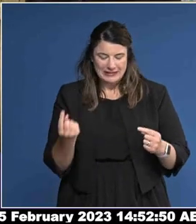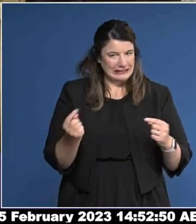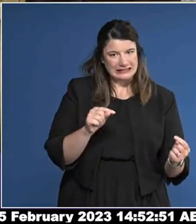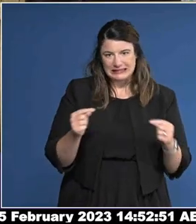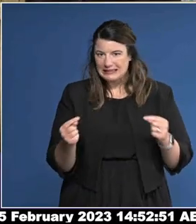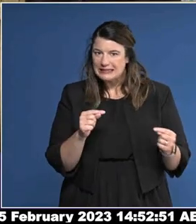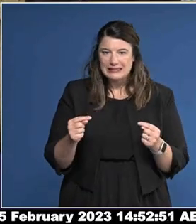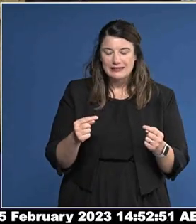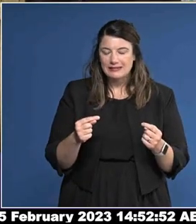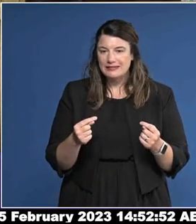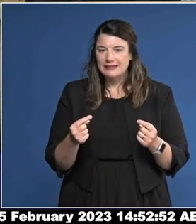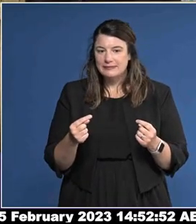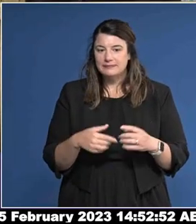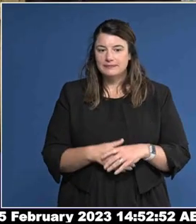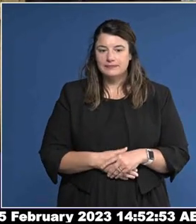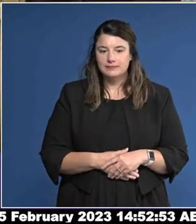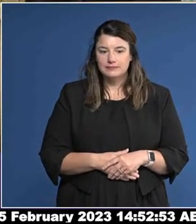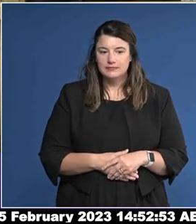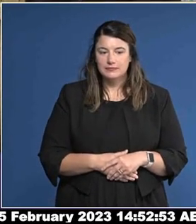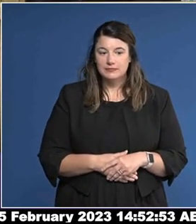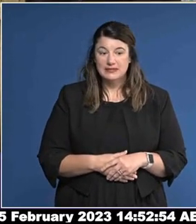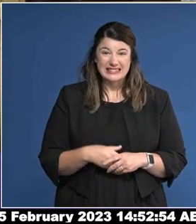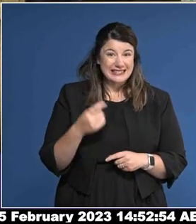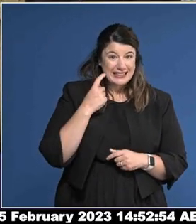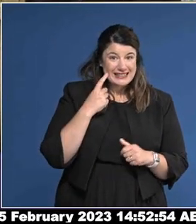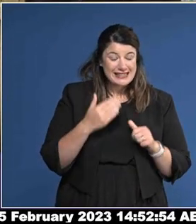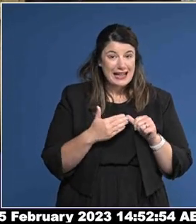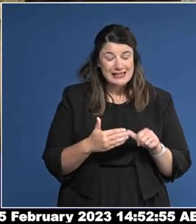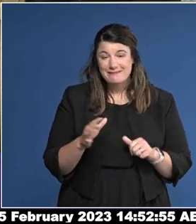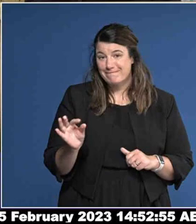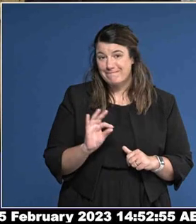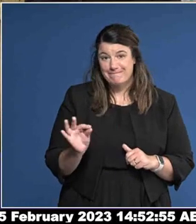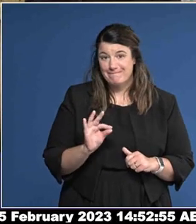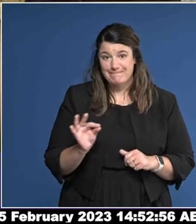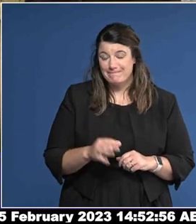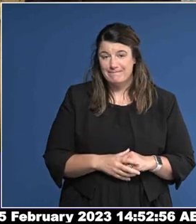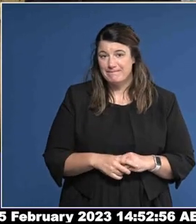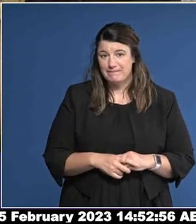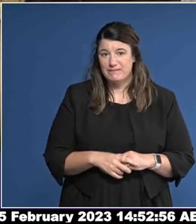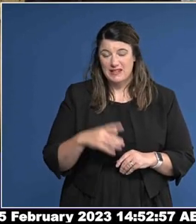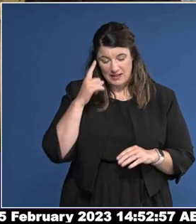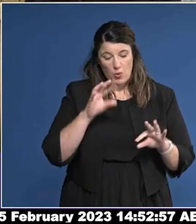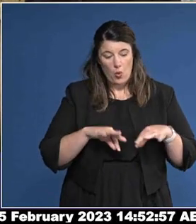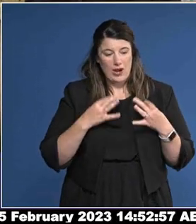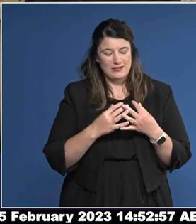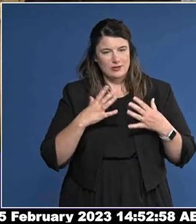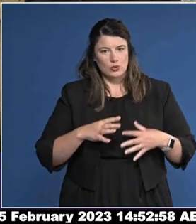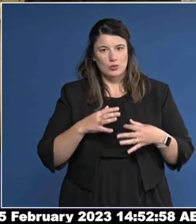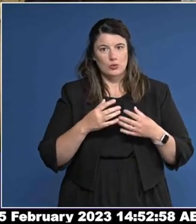And I don't think there's any easy answers to it. I think it's about the organisation setting that organisational risk appetite, being very